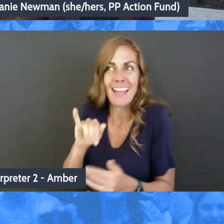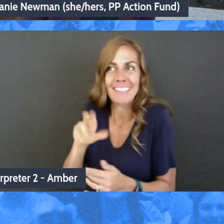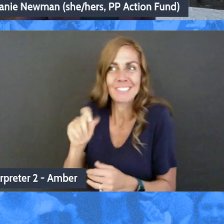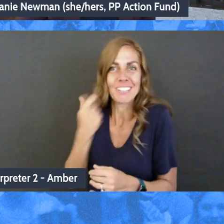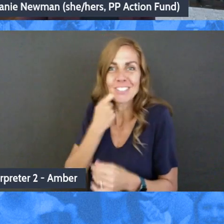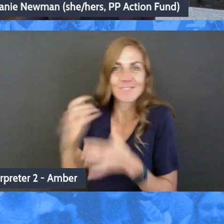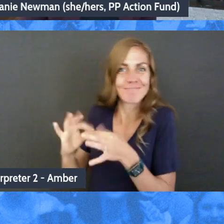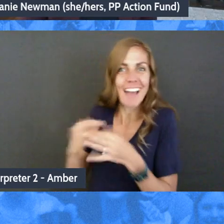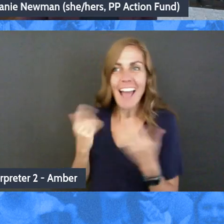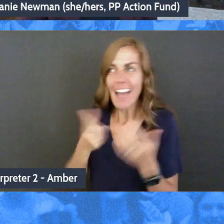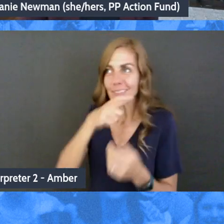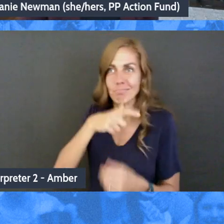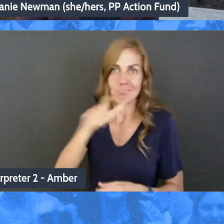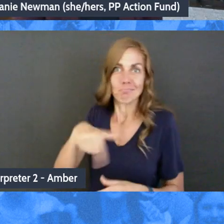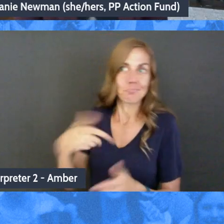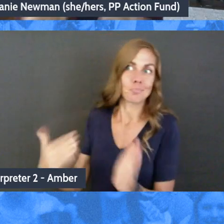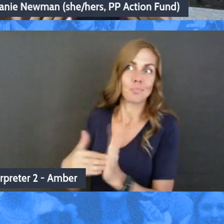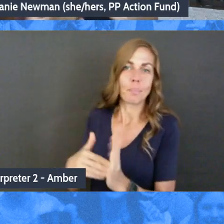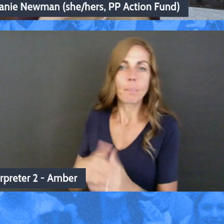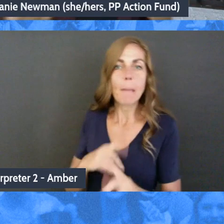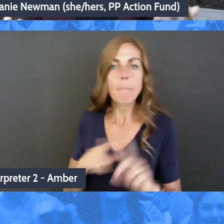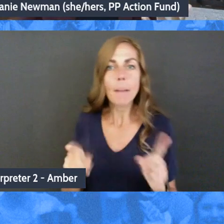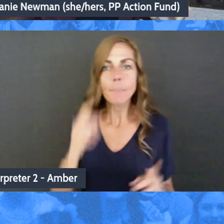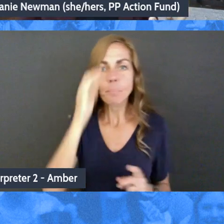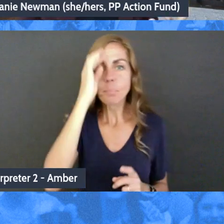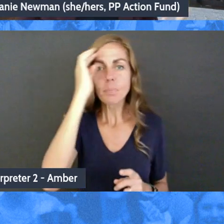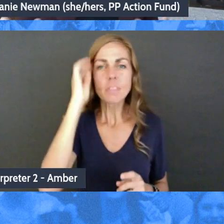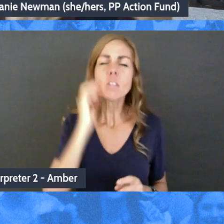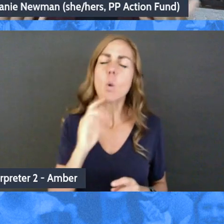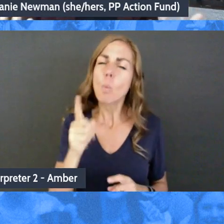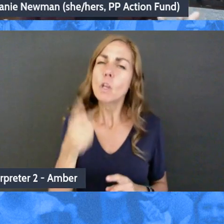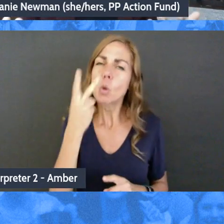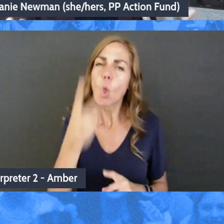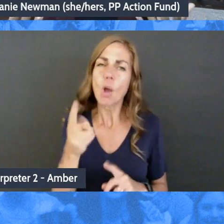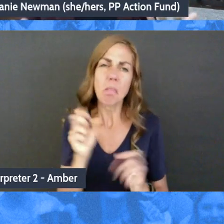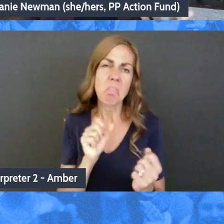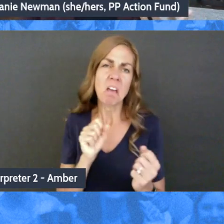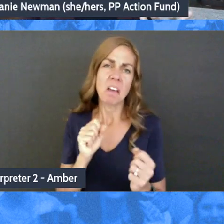but the, when you look at the attacks on rights right now,